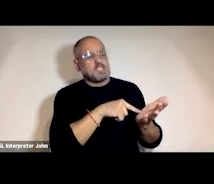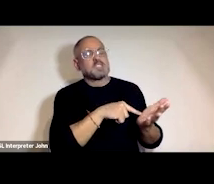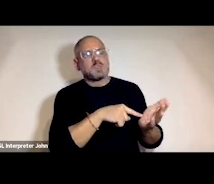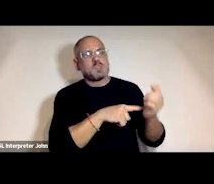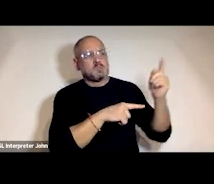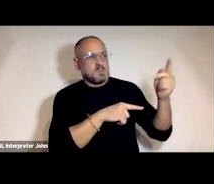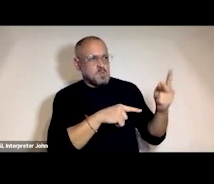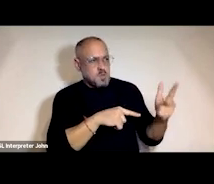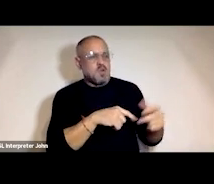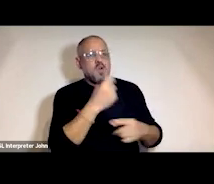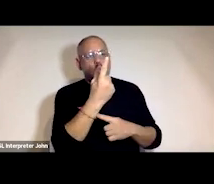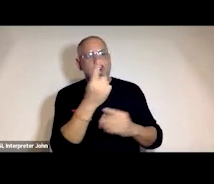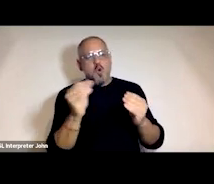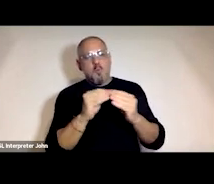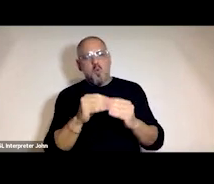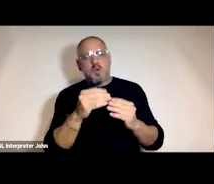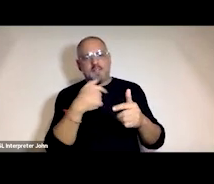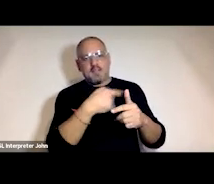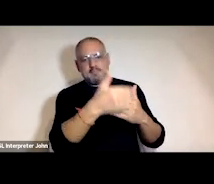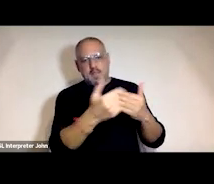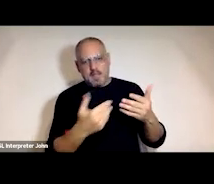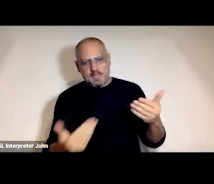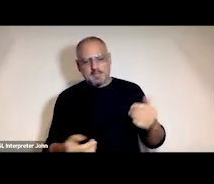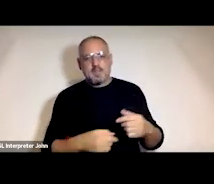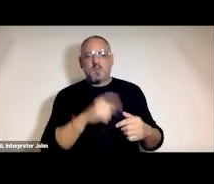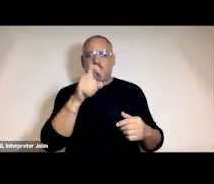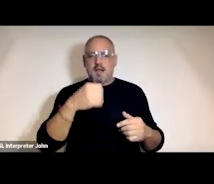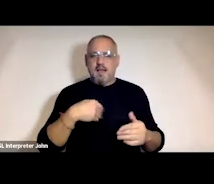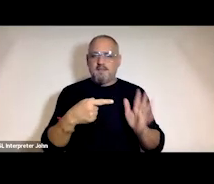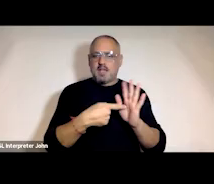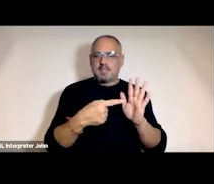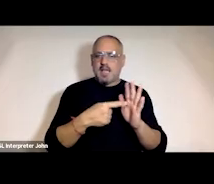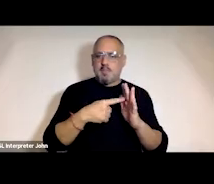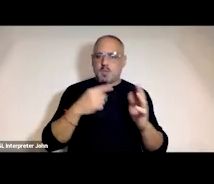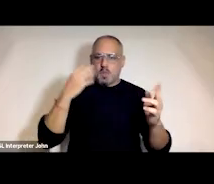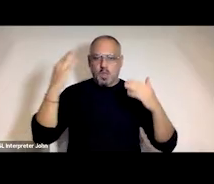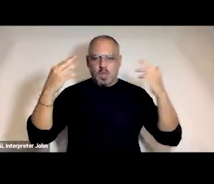of one or more of the following. We have to have examples of delusions or hallucinations,